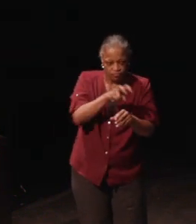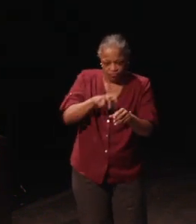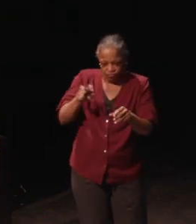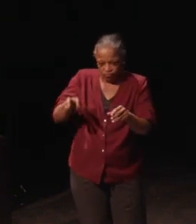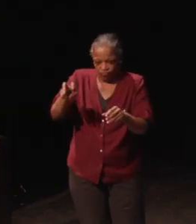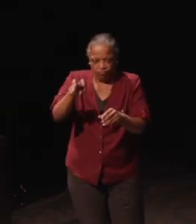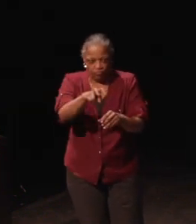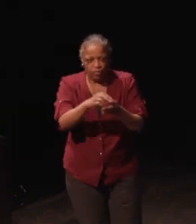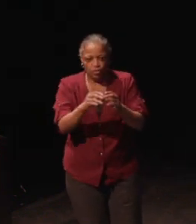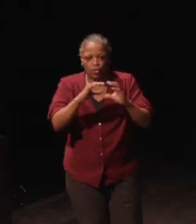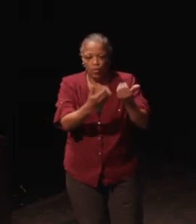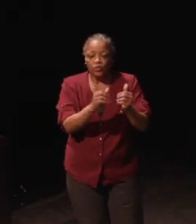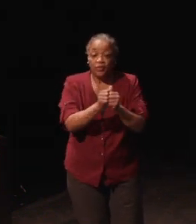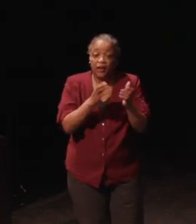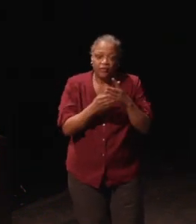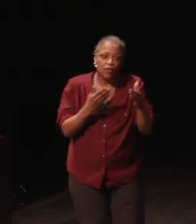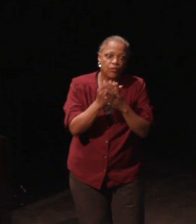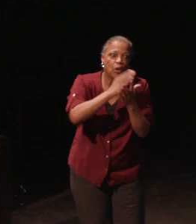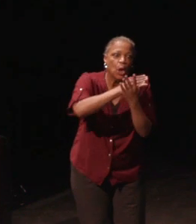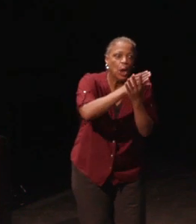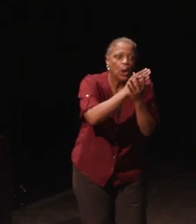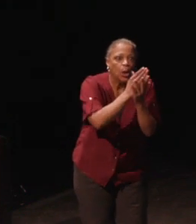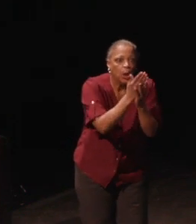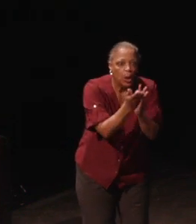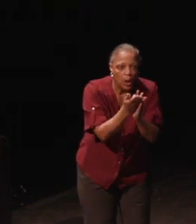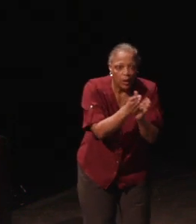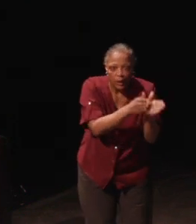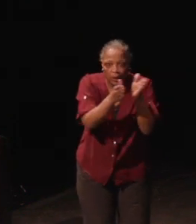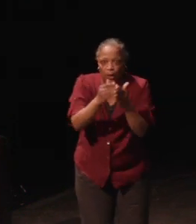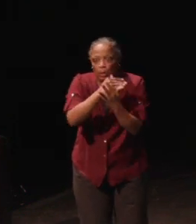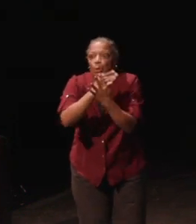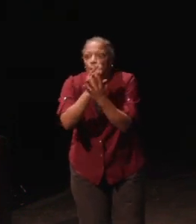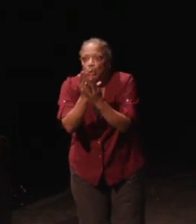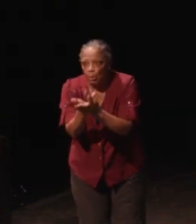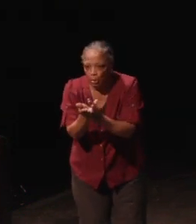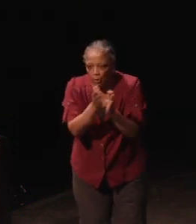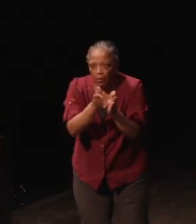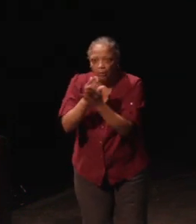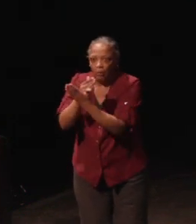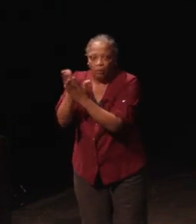directly without having to go through every single UI elements on screen,